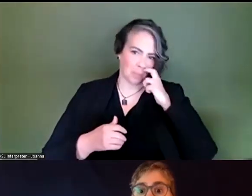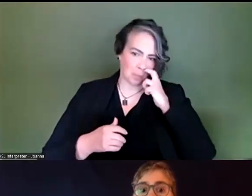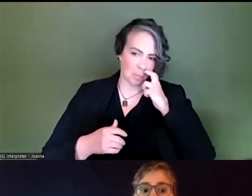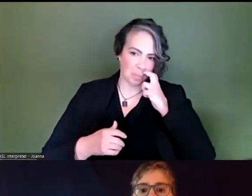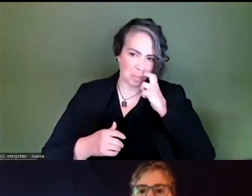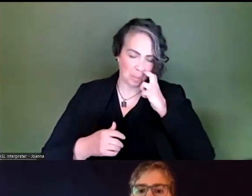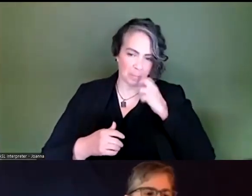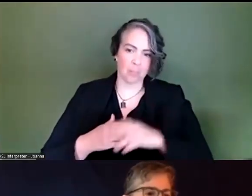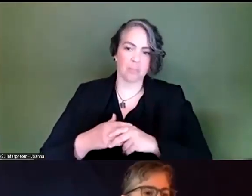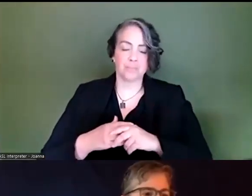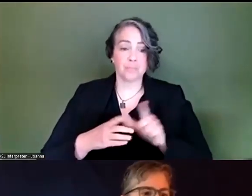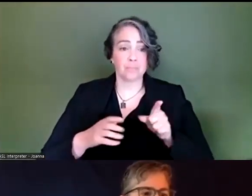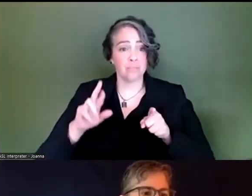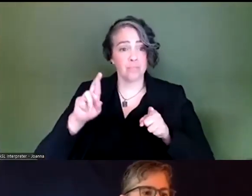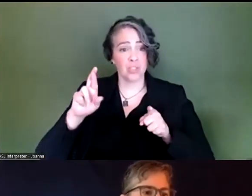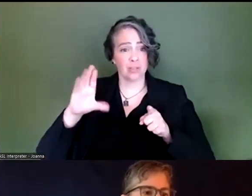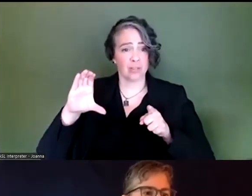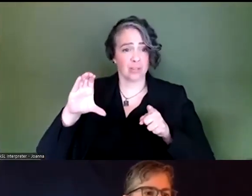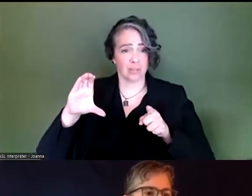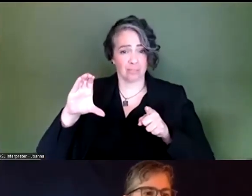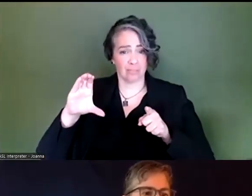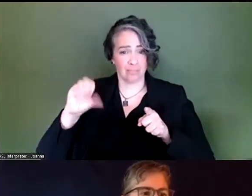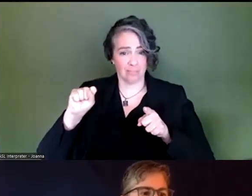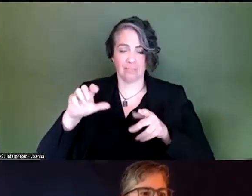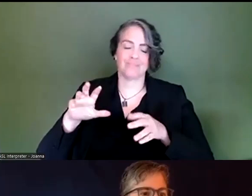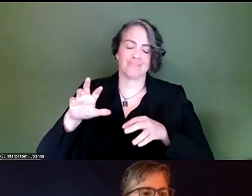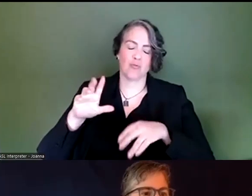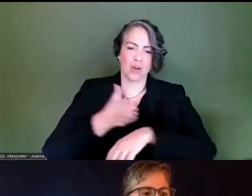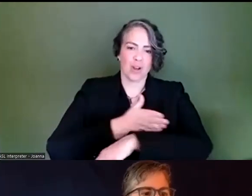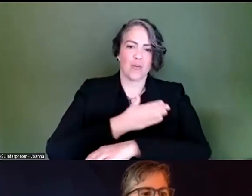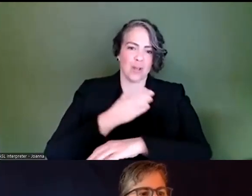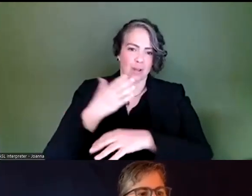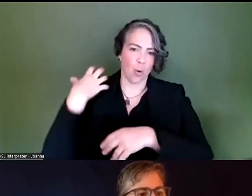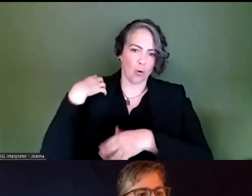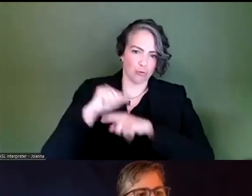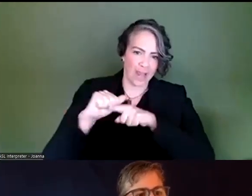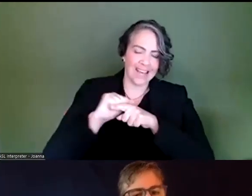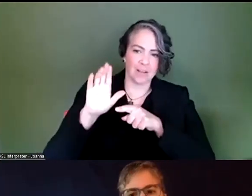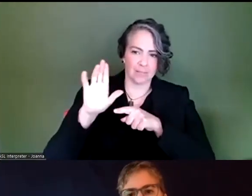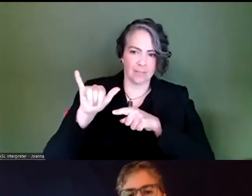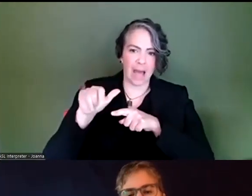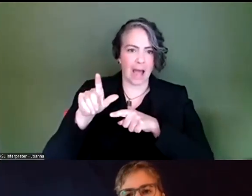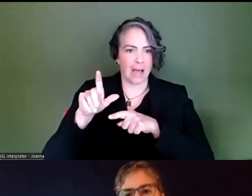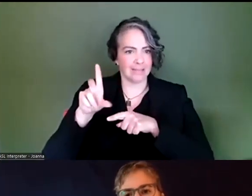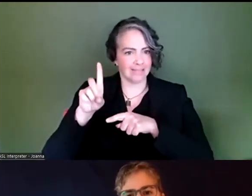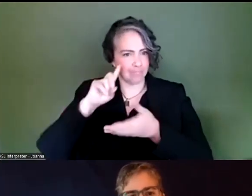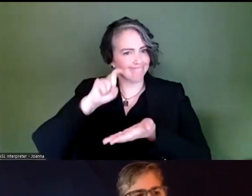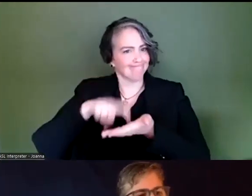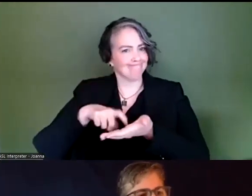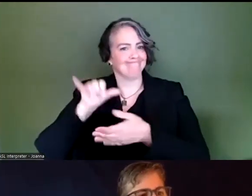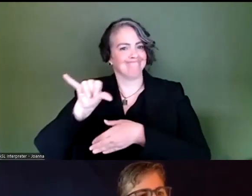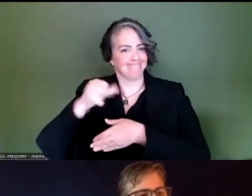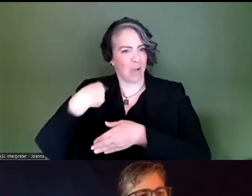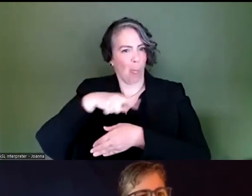The Recovery Coach training has acknowledged that it was a gap and it added in the redevelopment of